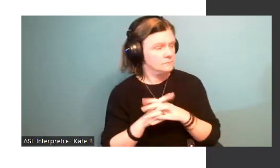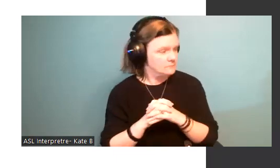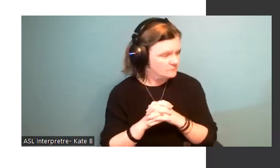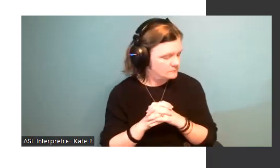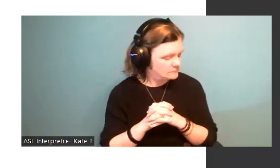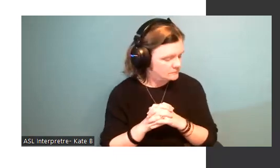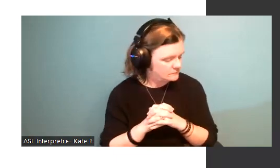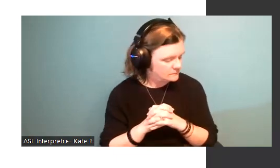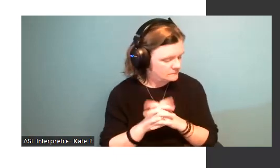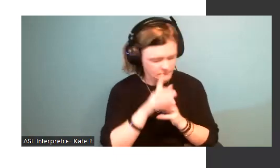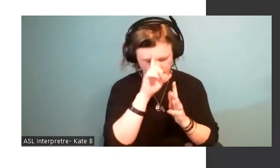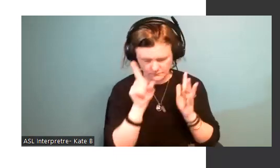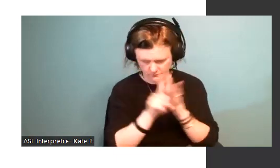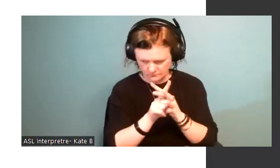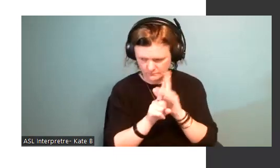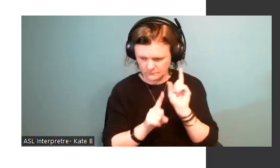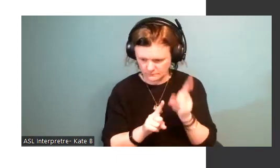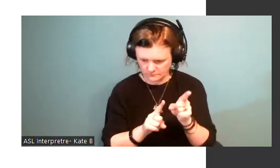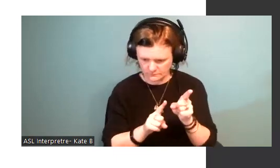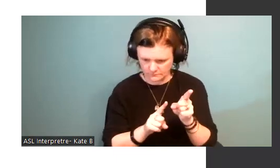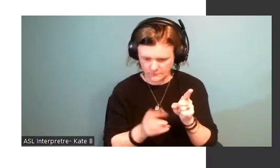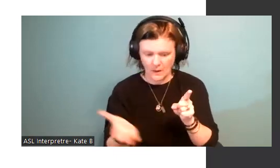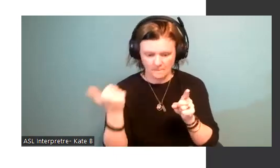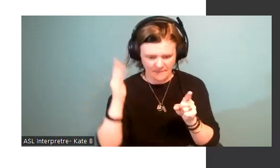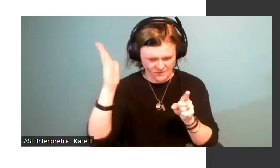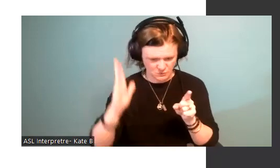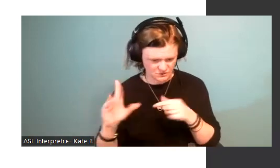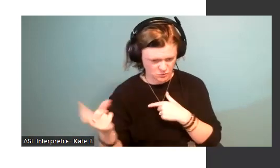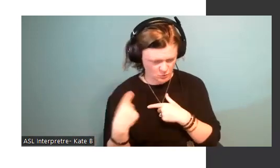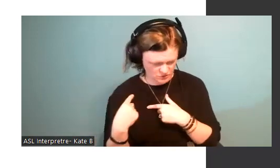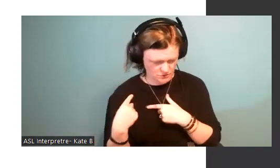simplified, so when you add it into your website, it will take a different form.